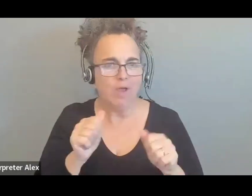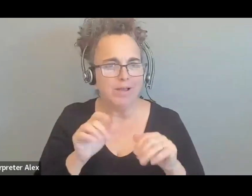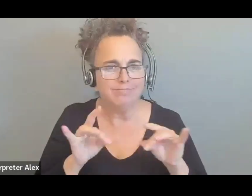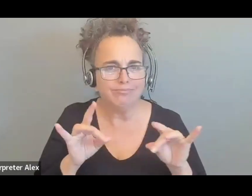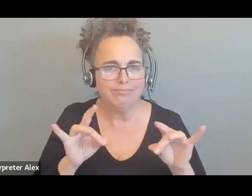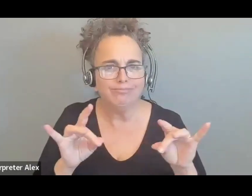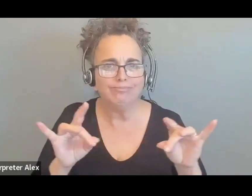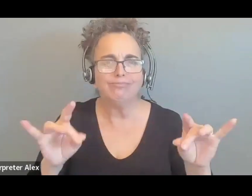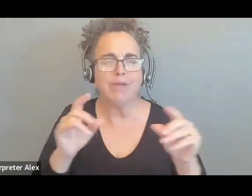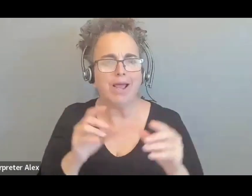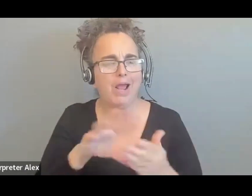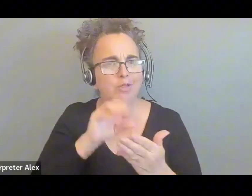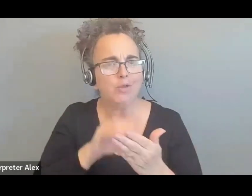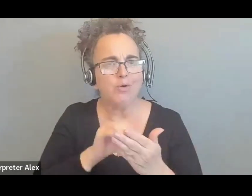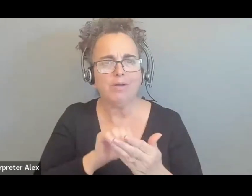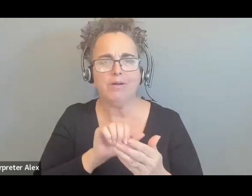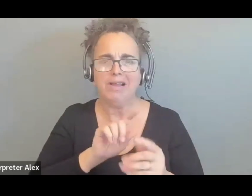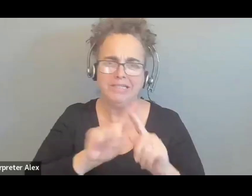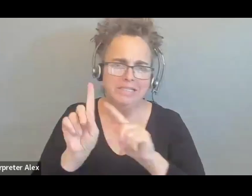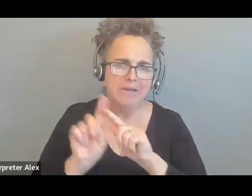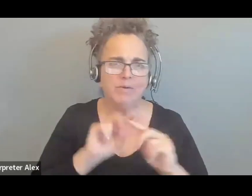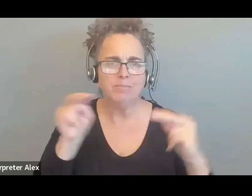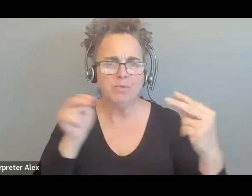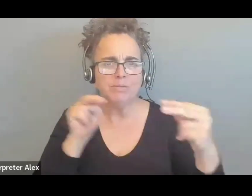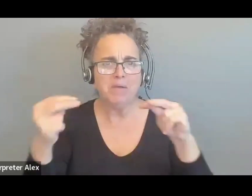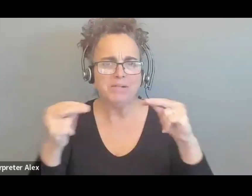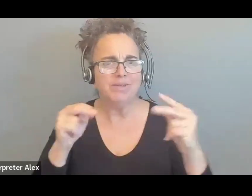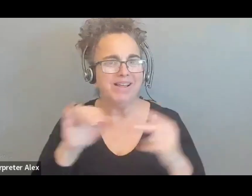from others perspectives in in this accessibility work.